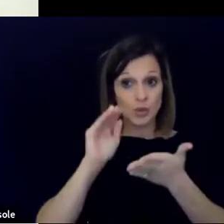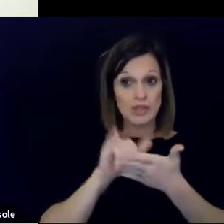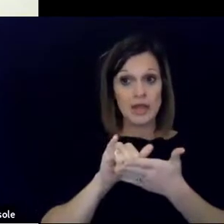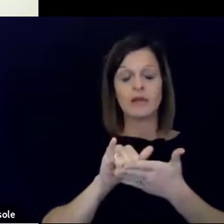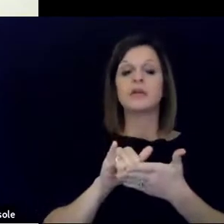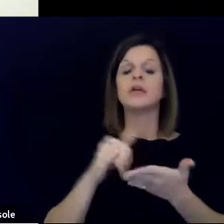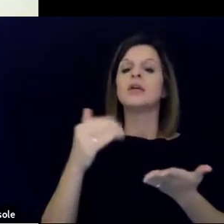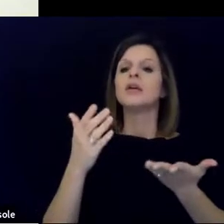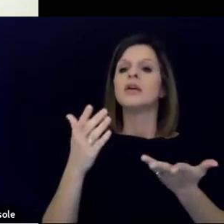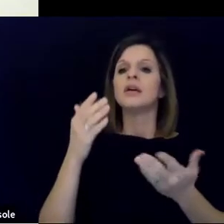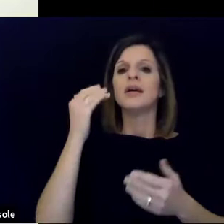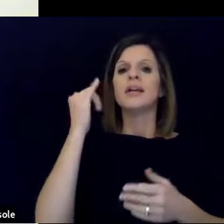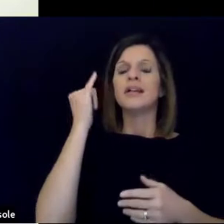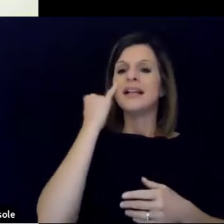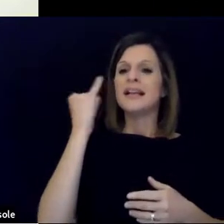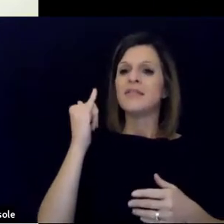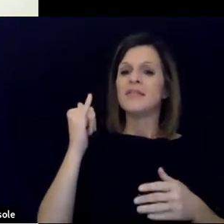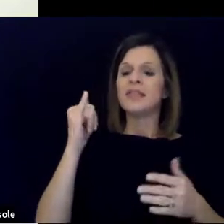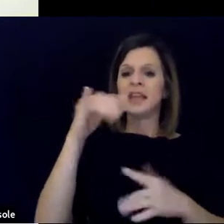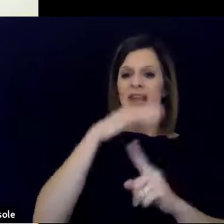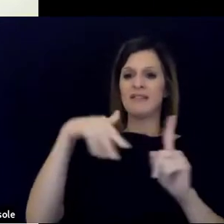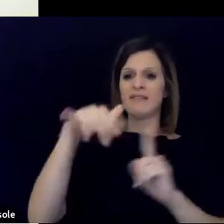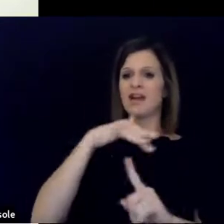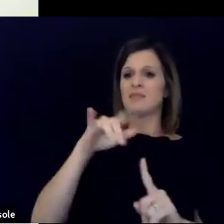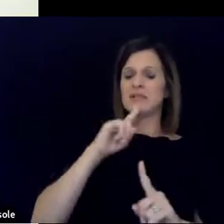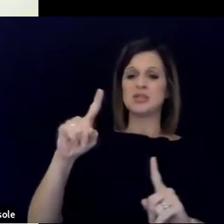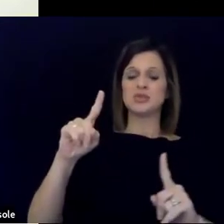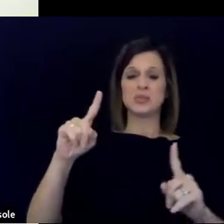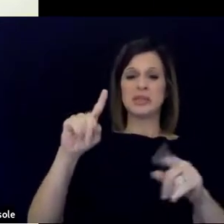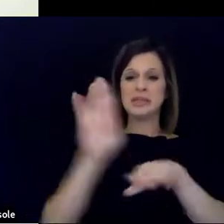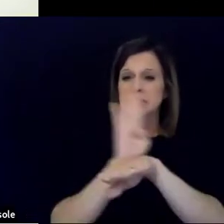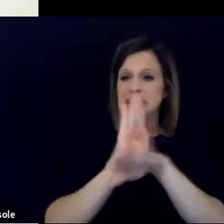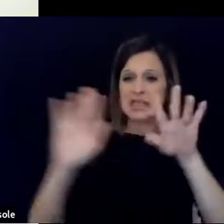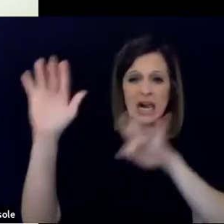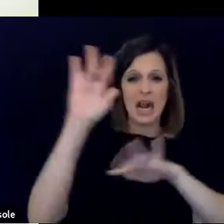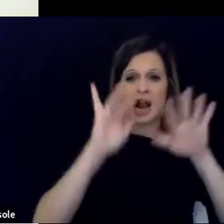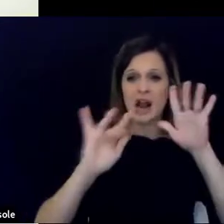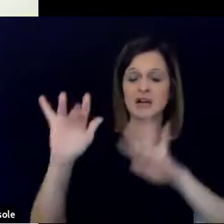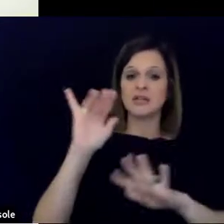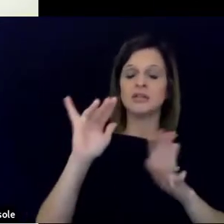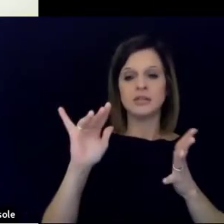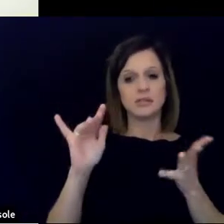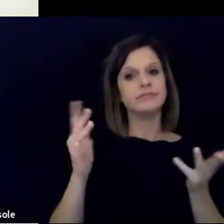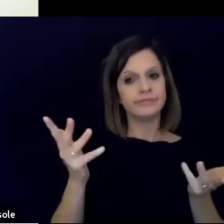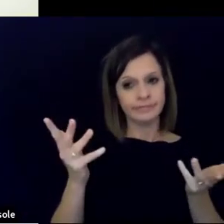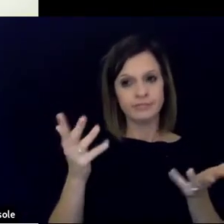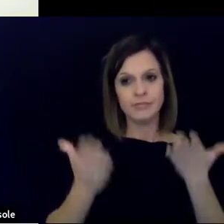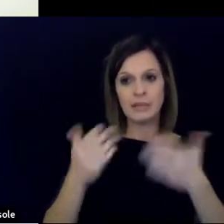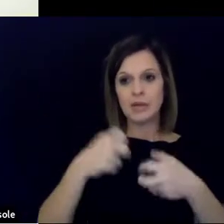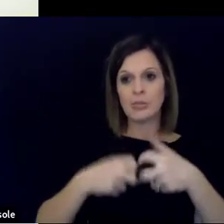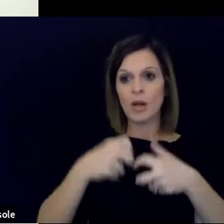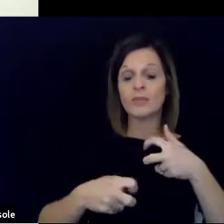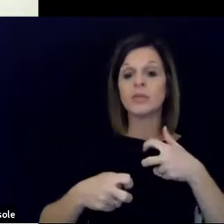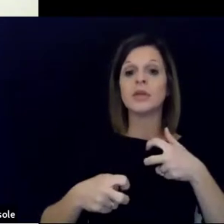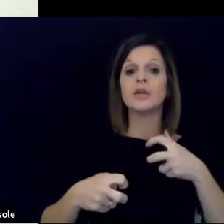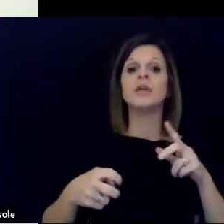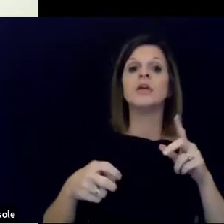we have team meetings for Jacob at his house. And he has about 14 caregivers because they are college students.